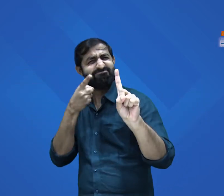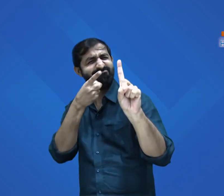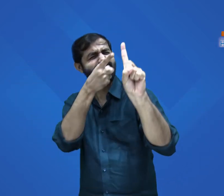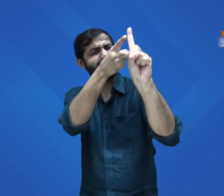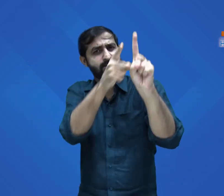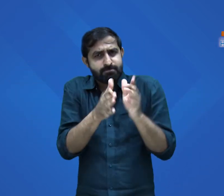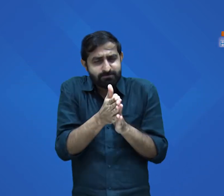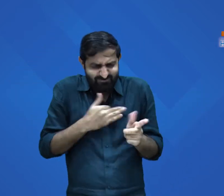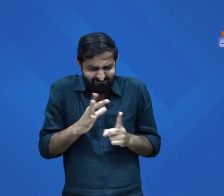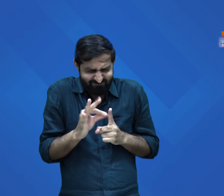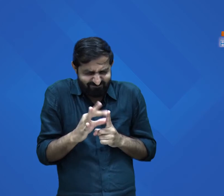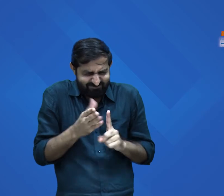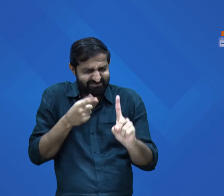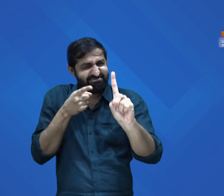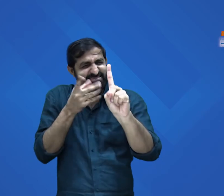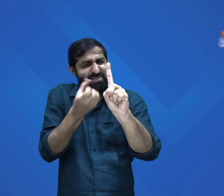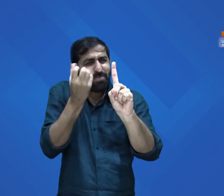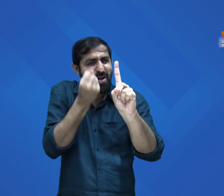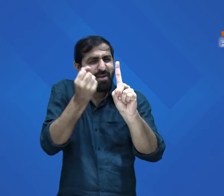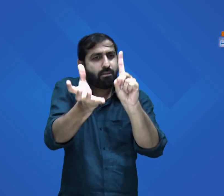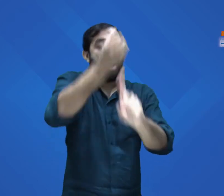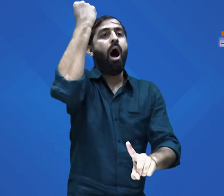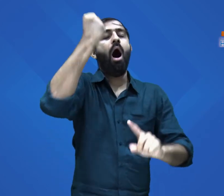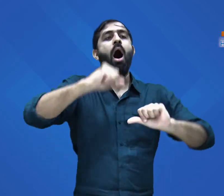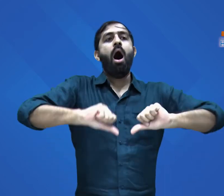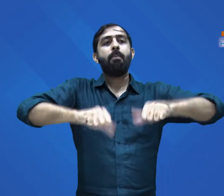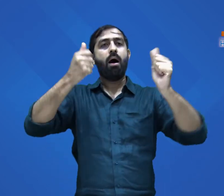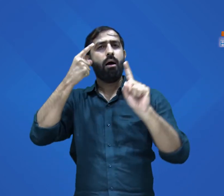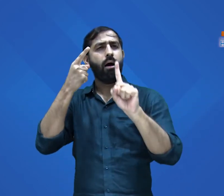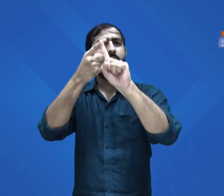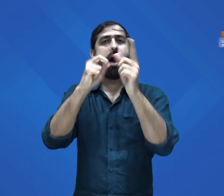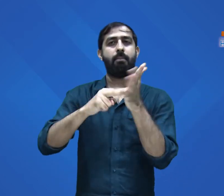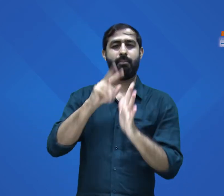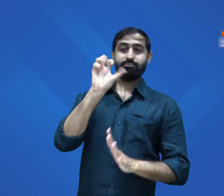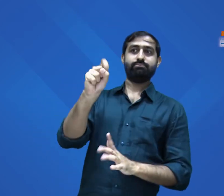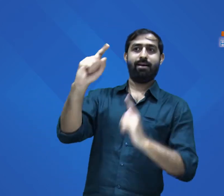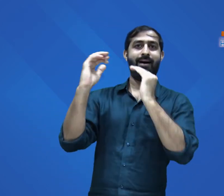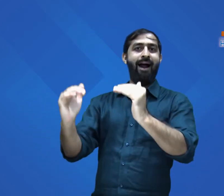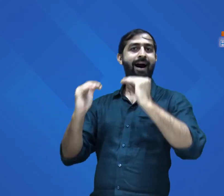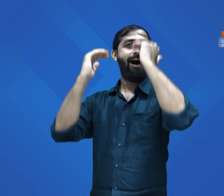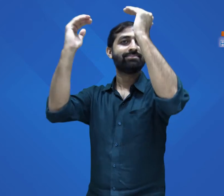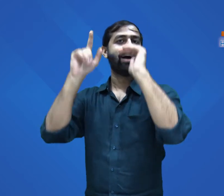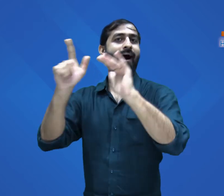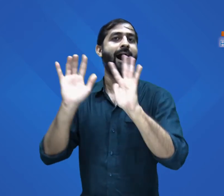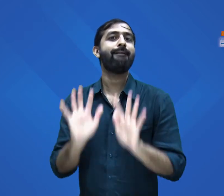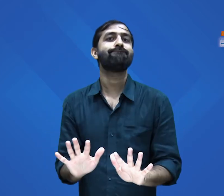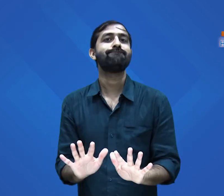all of which emerge through a language and therefore language is a key factor in shaping of a culture.